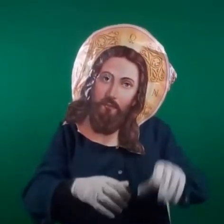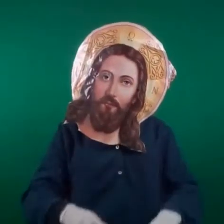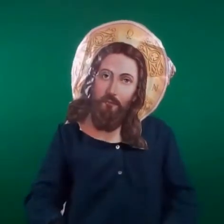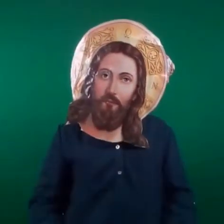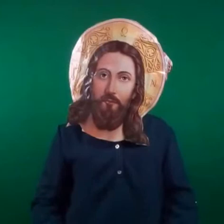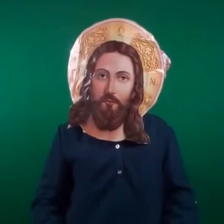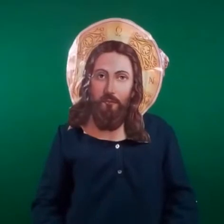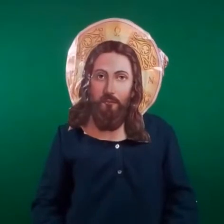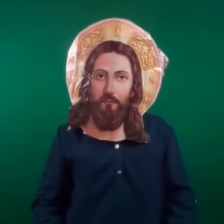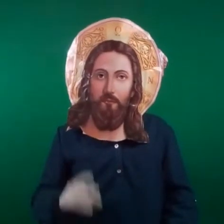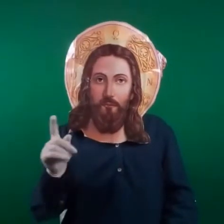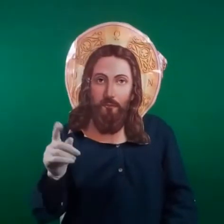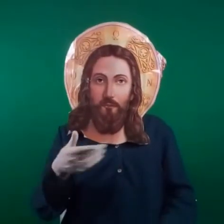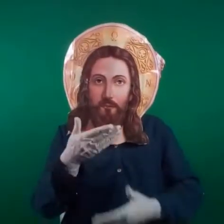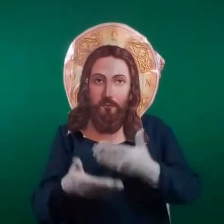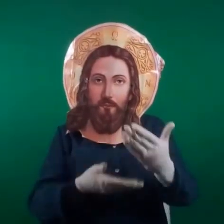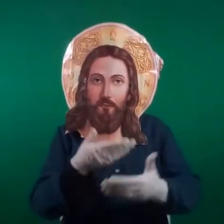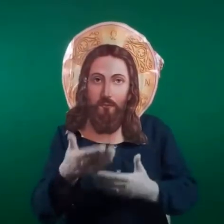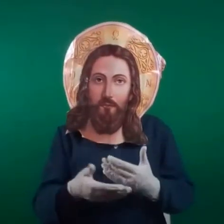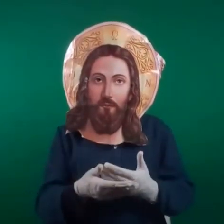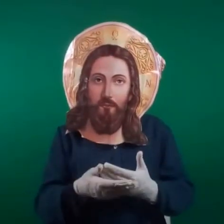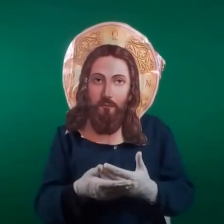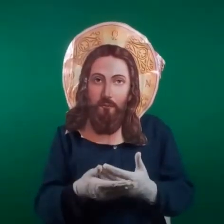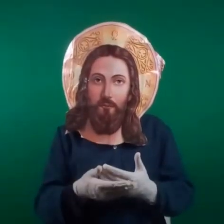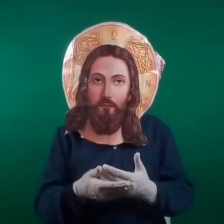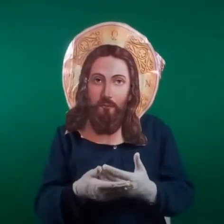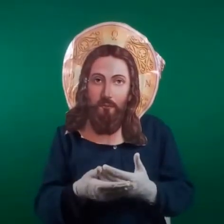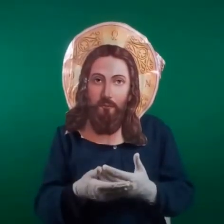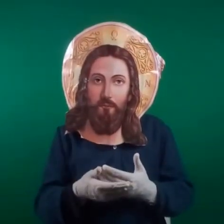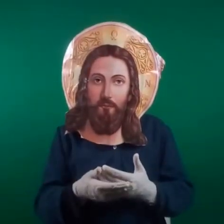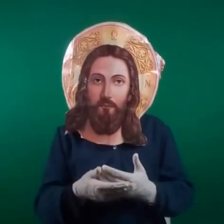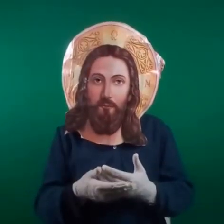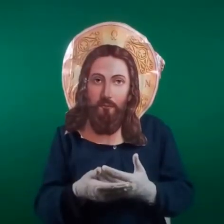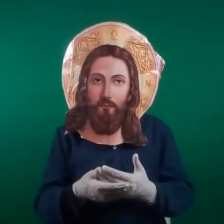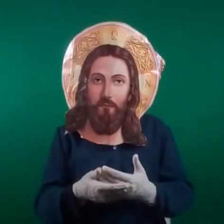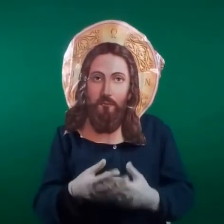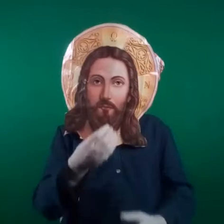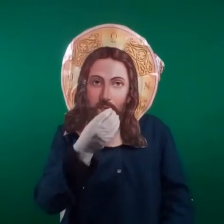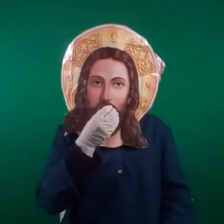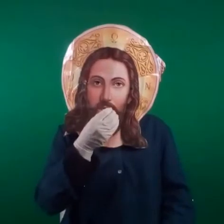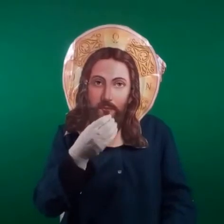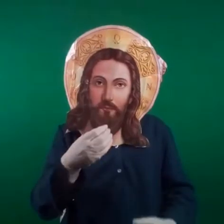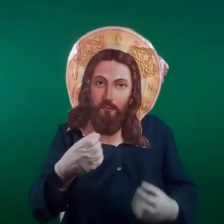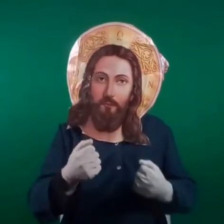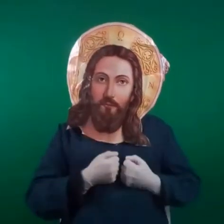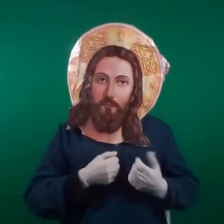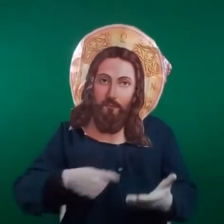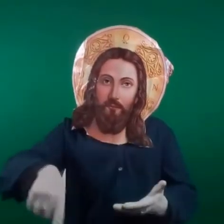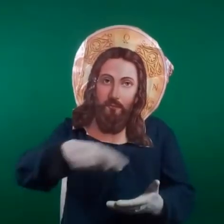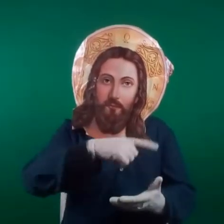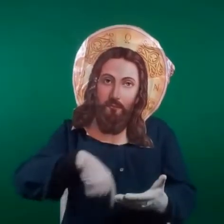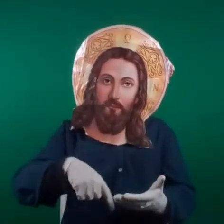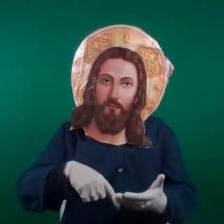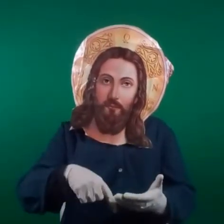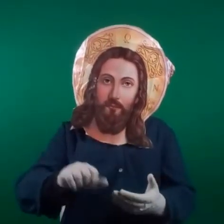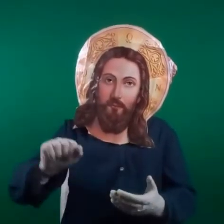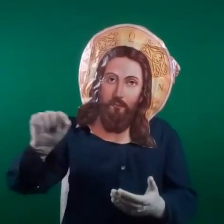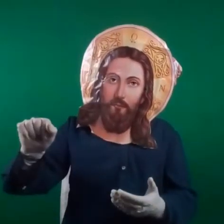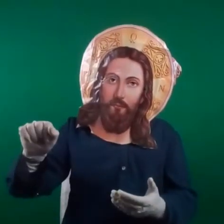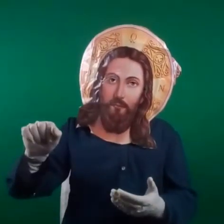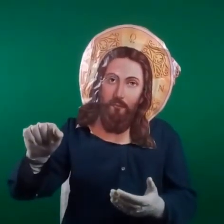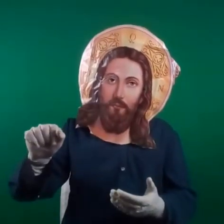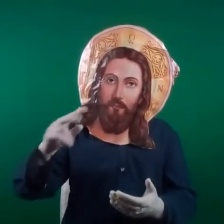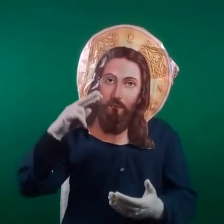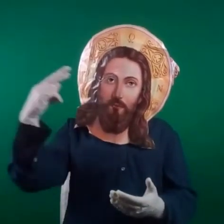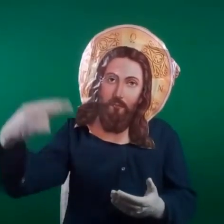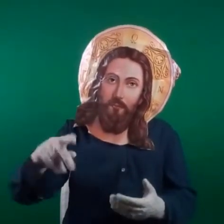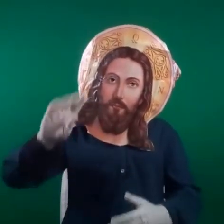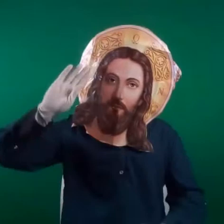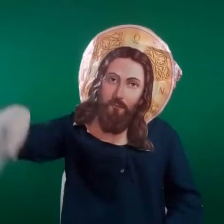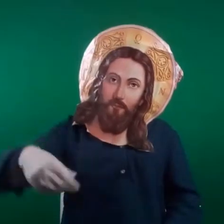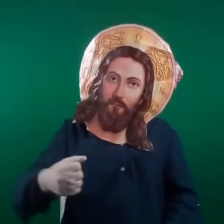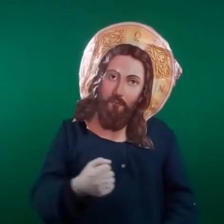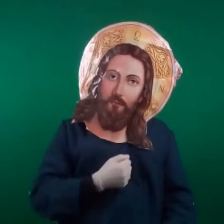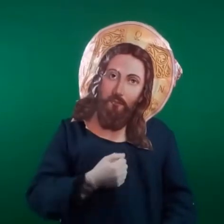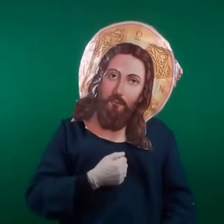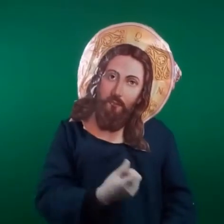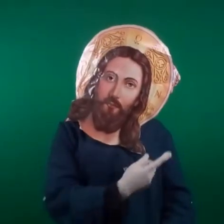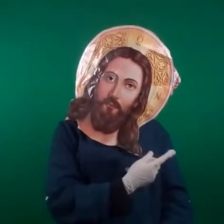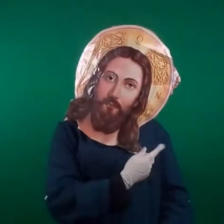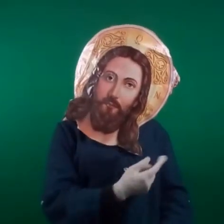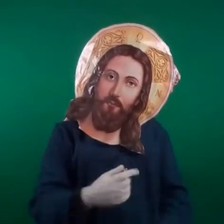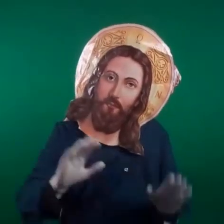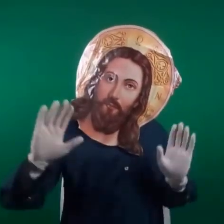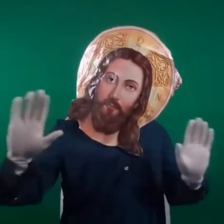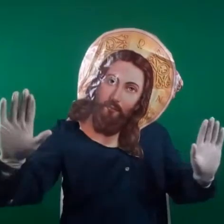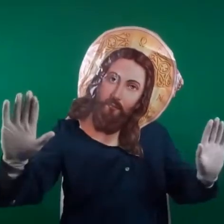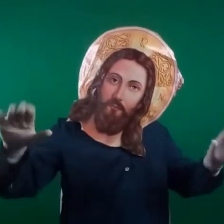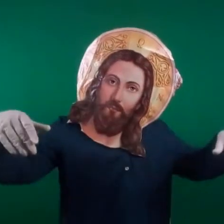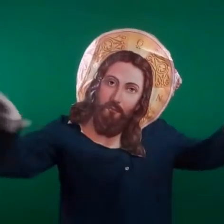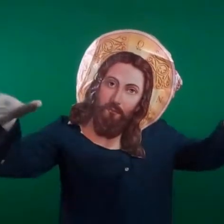he said that the meat on his plate was of no matter or concern to anyone else if it did not bother his conscience.